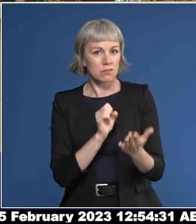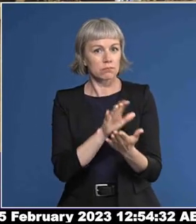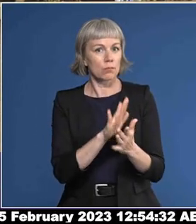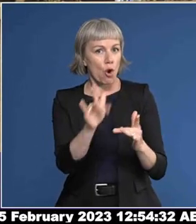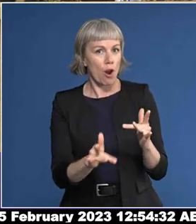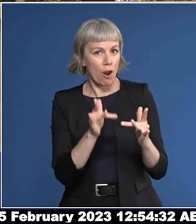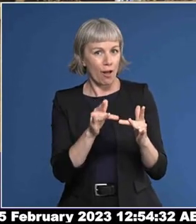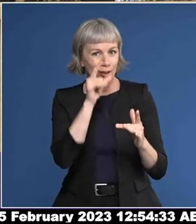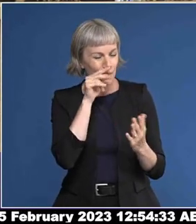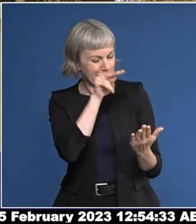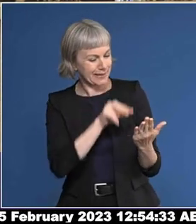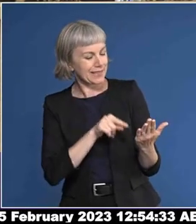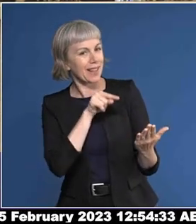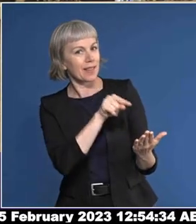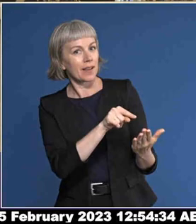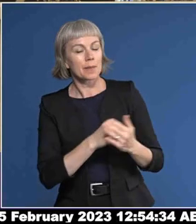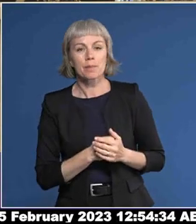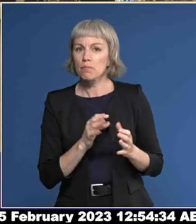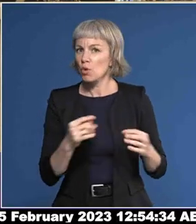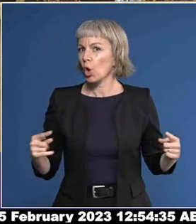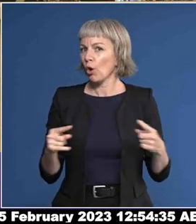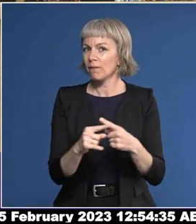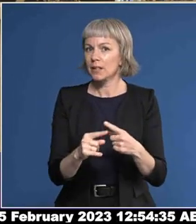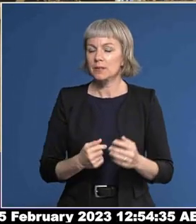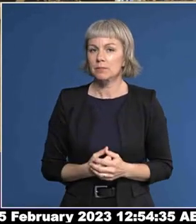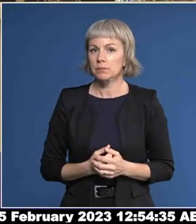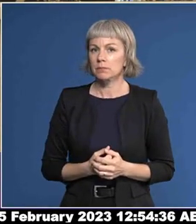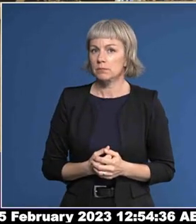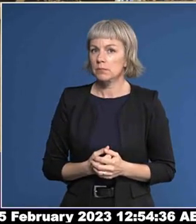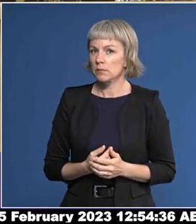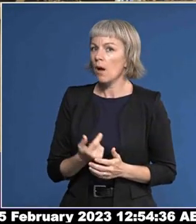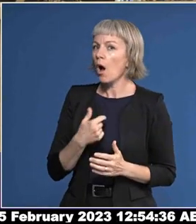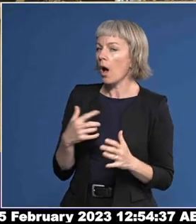For The Disability Trust? I would agree with Jo. I don't think there's a conflict.